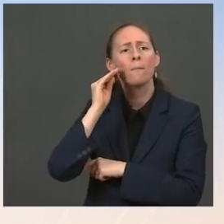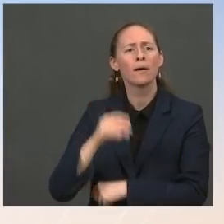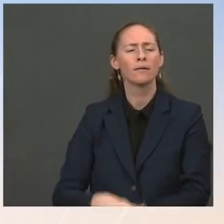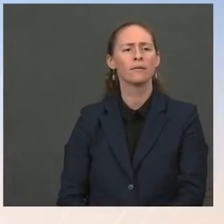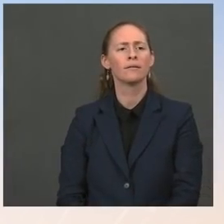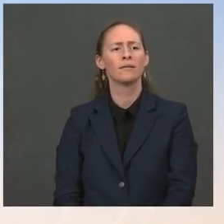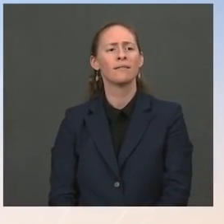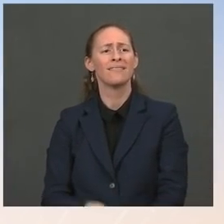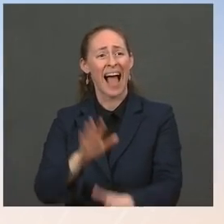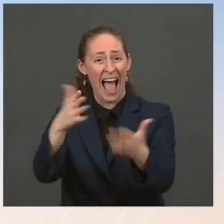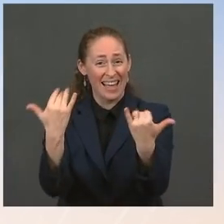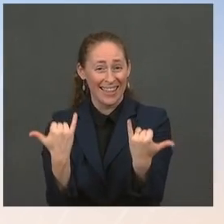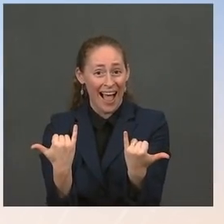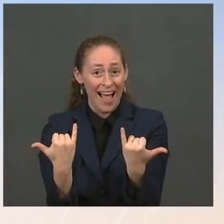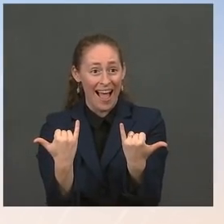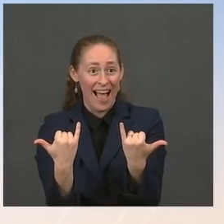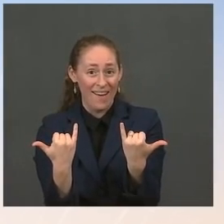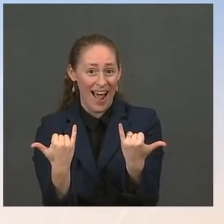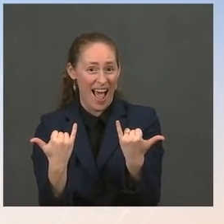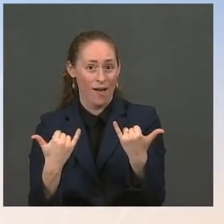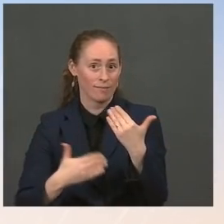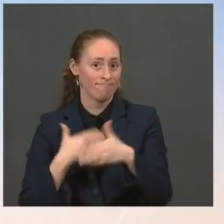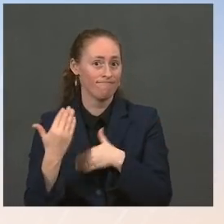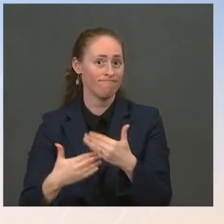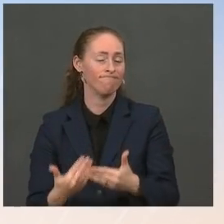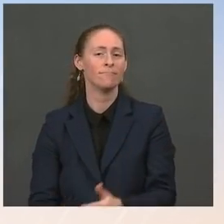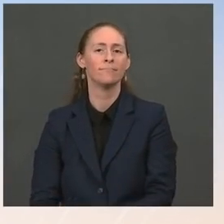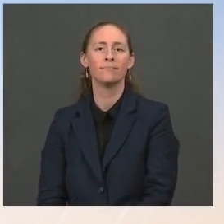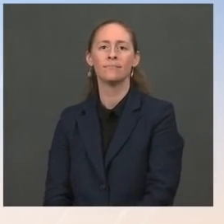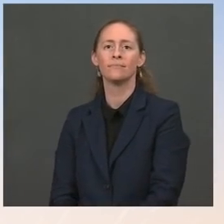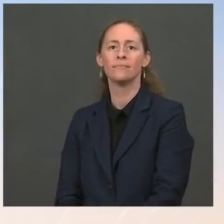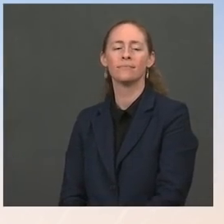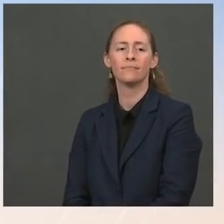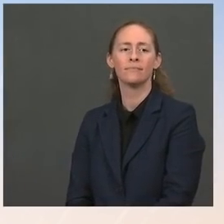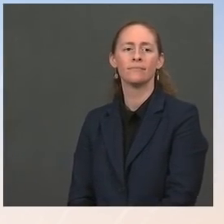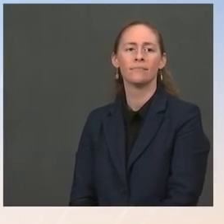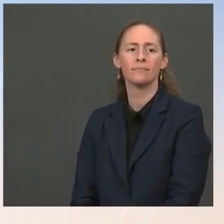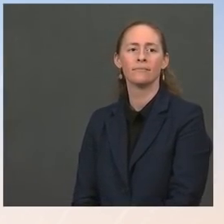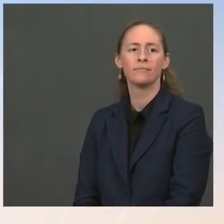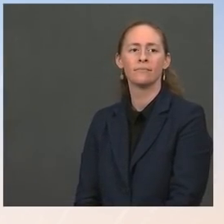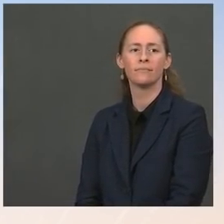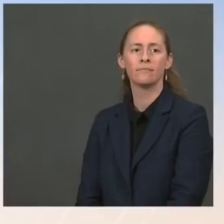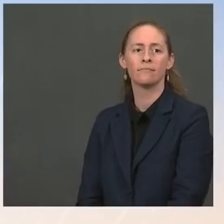Go ahead. >> The Press: Thank you, Jen. Just to follow up on John Kerry's comments. Ms. Psaki: Yeah. The Press: You mentioned that he was, of course,